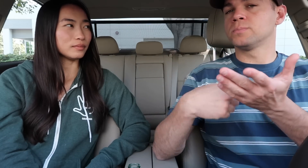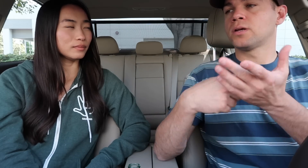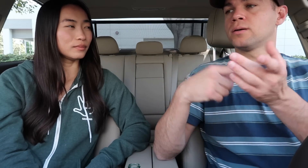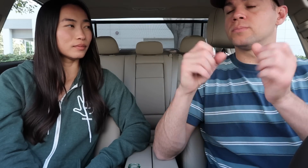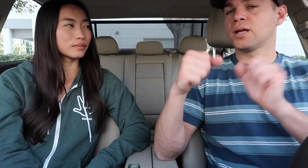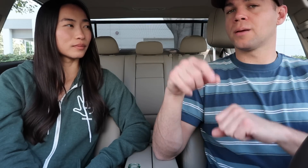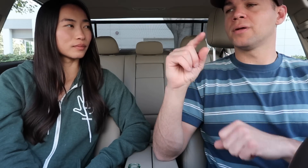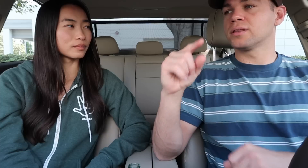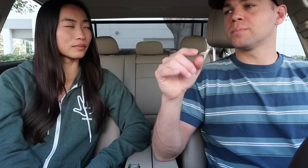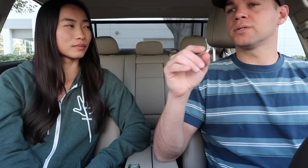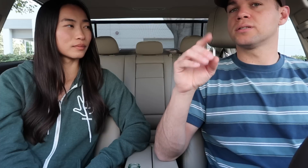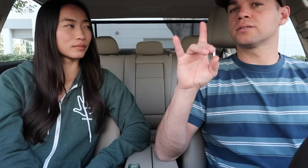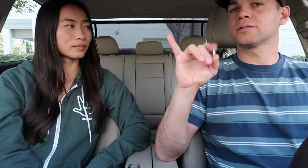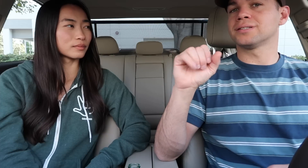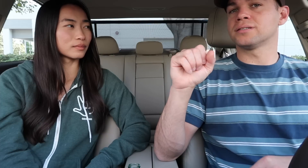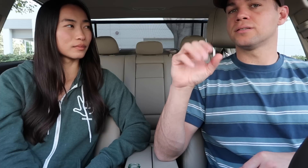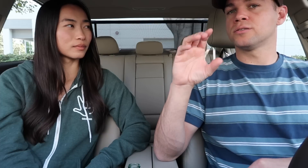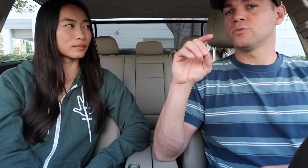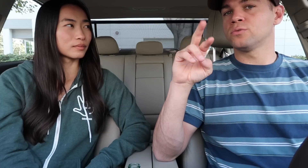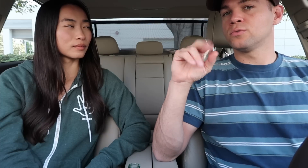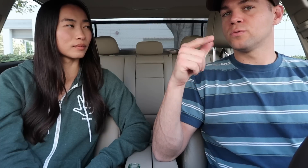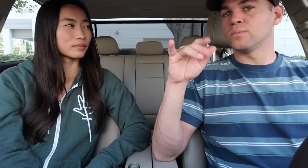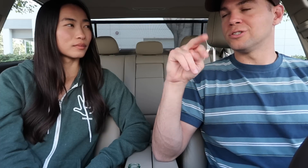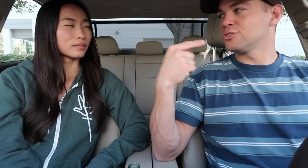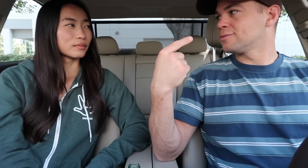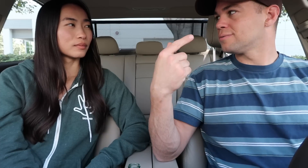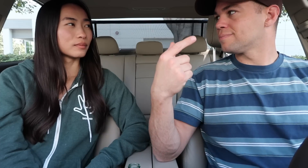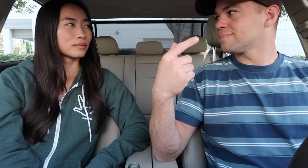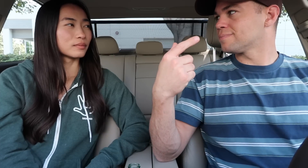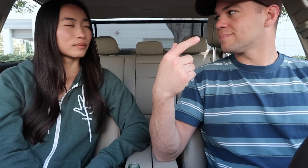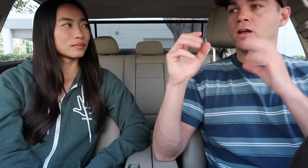and sometimes it can be a little discouraging